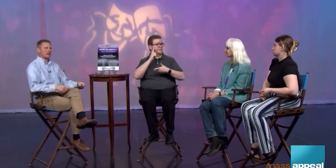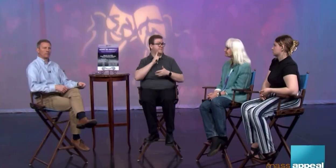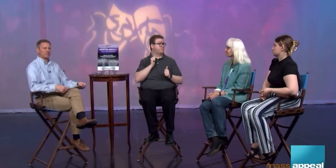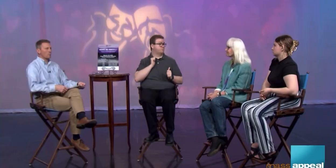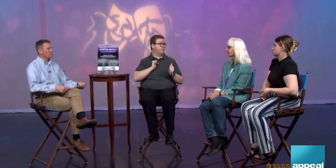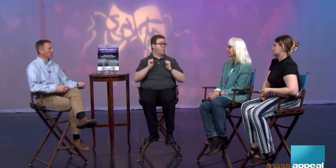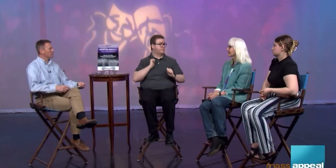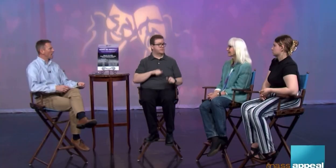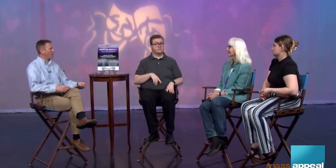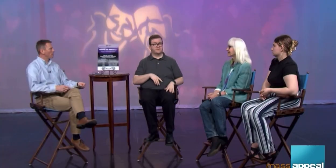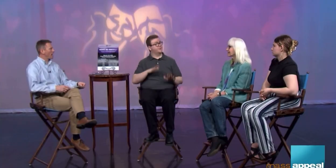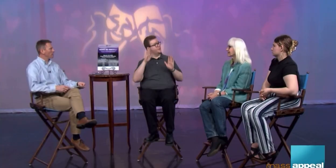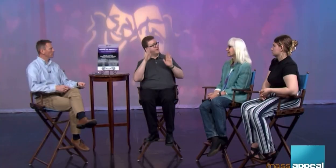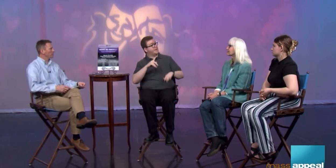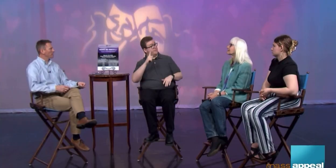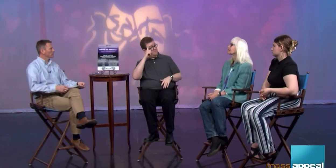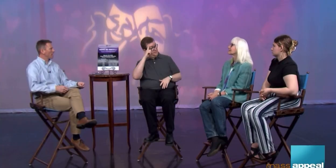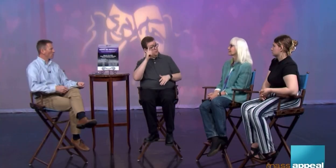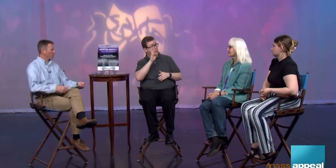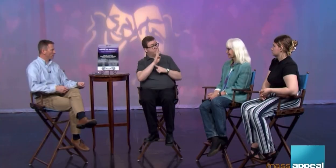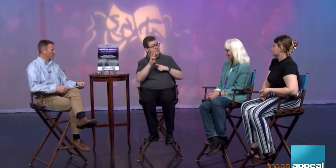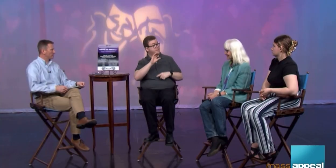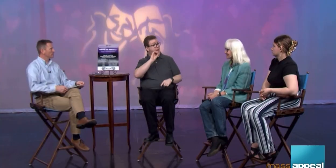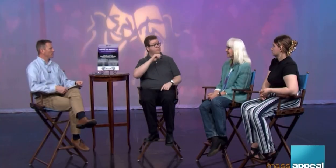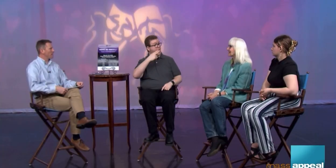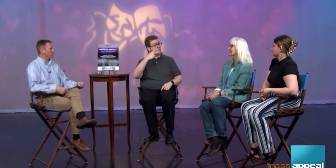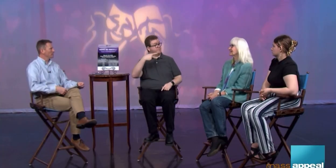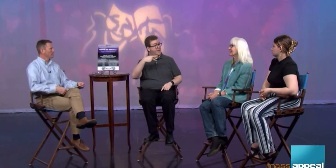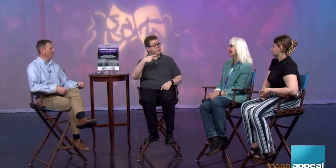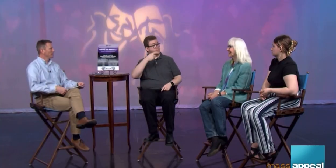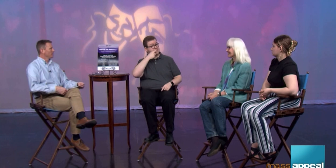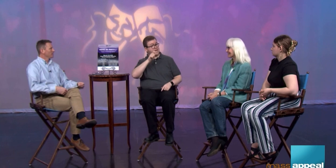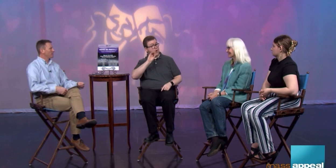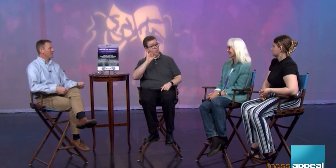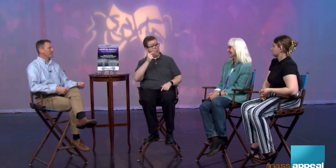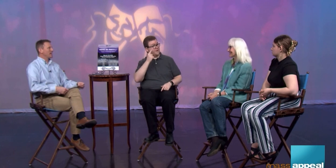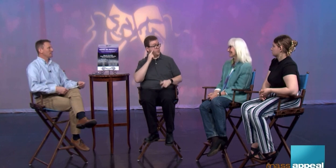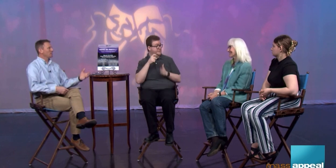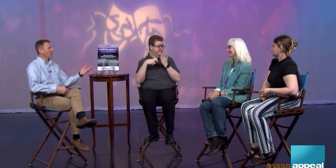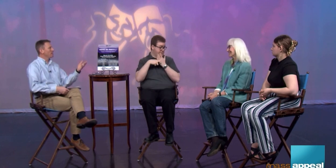i believe the website is operahouseplayers.org for tickets and information? Yes. Fantastic, Sharon,